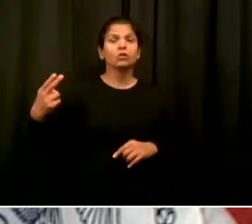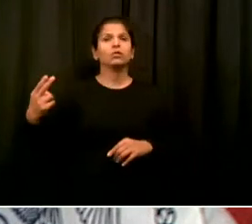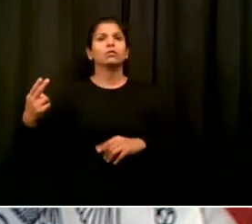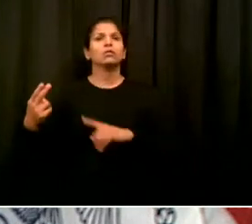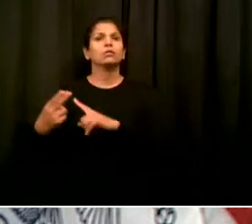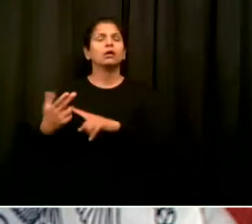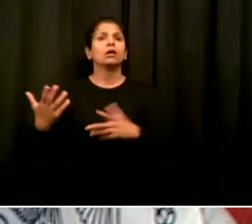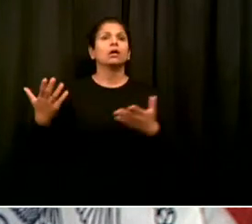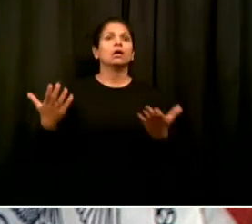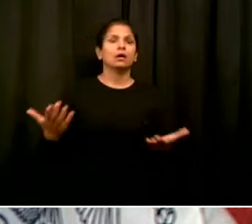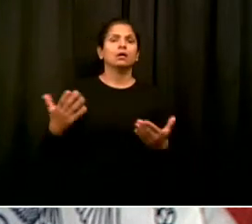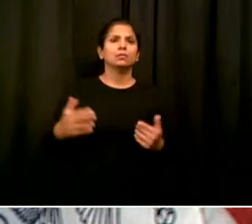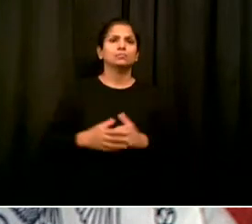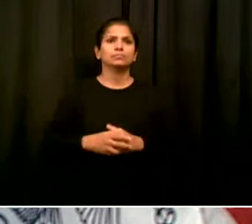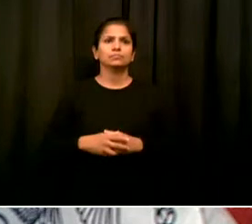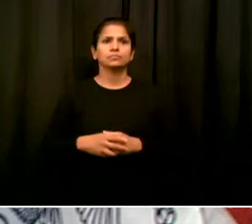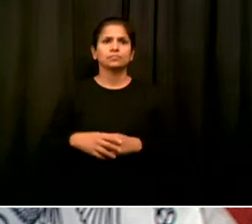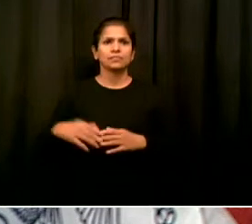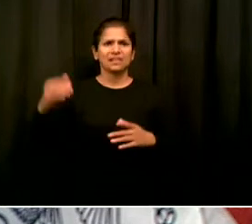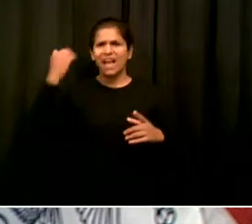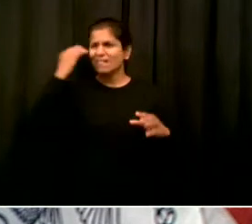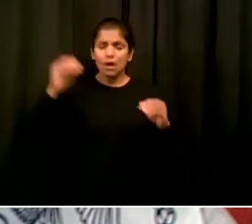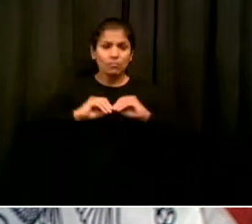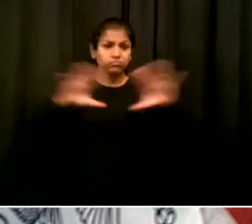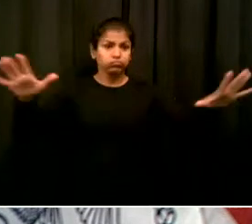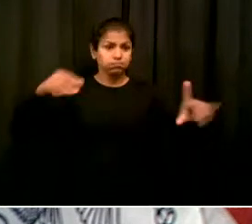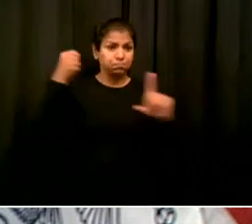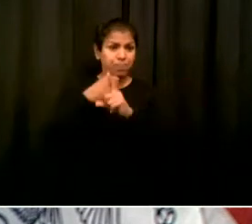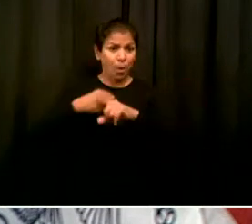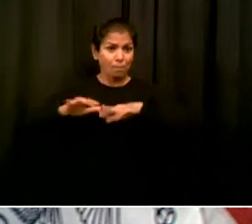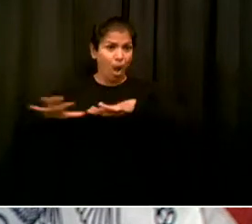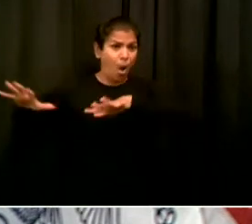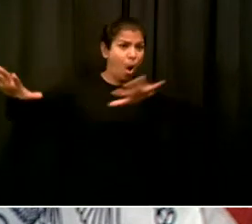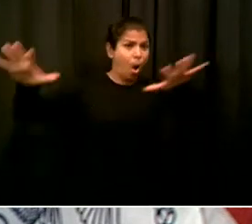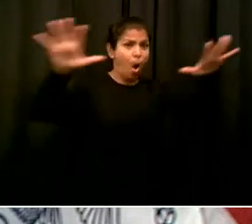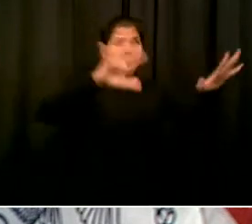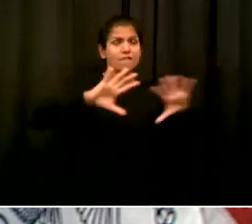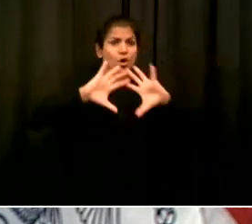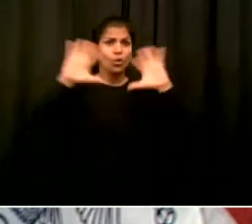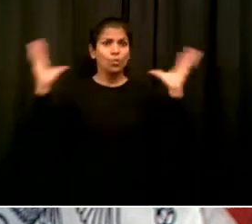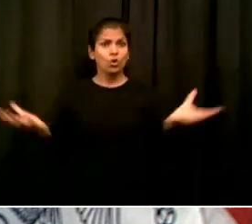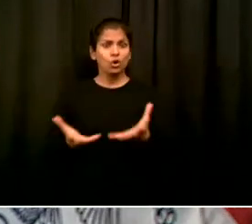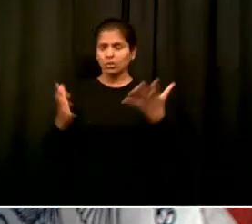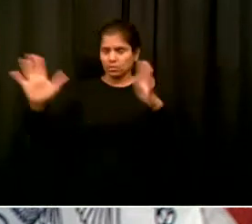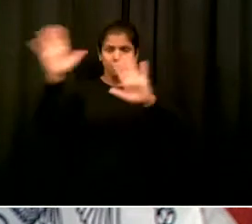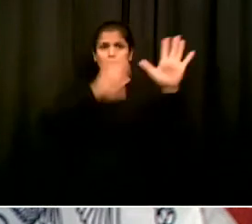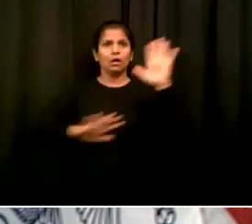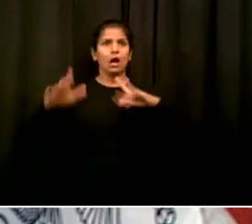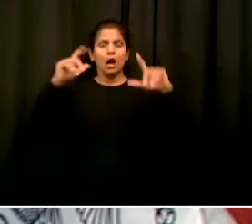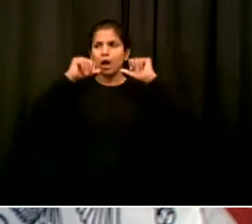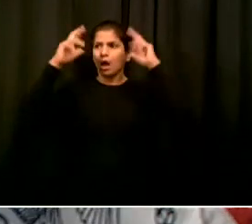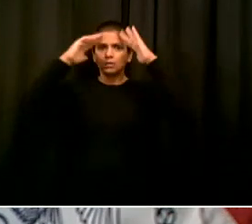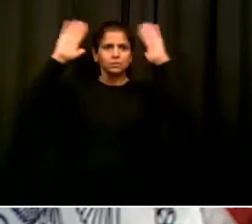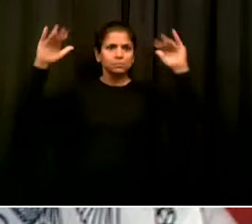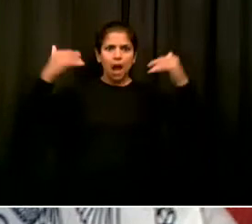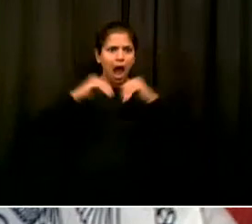SO WE KNOW NOW HOW WE CAN EXPAND CAPACITY IF WE NEED TO WITHIN OUR HOSPITAL L BUILDINGS. BUT SO FAR, AND LET'S BE VERY